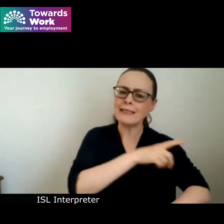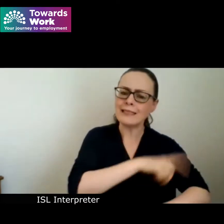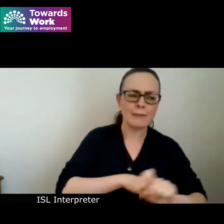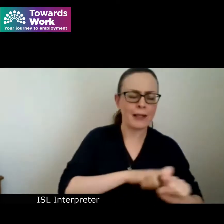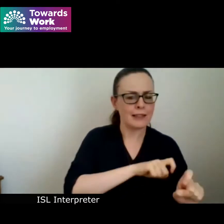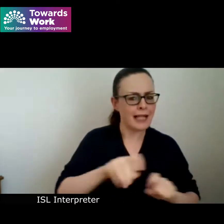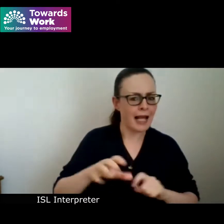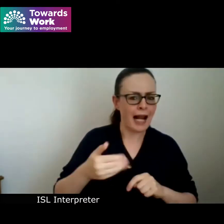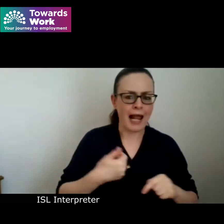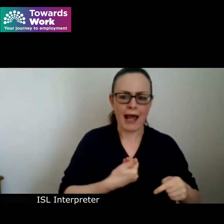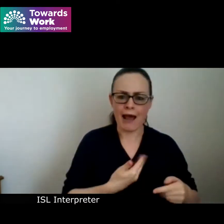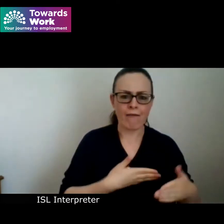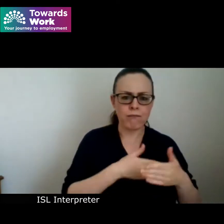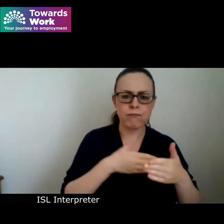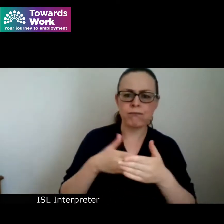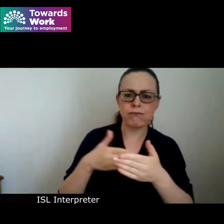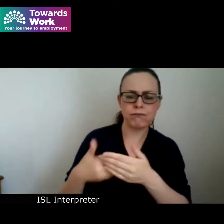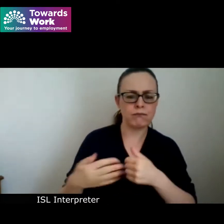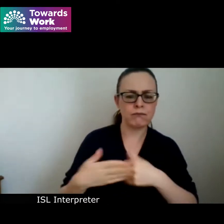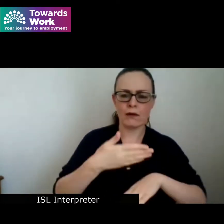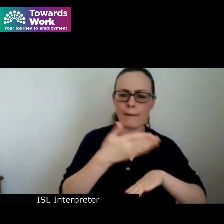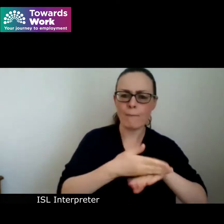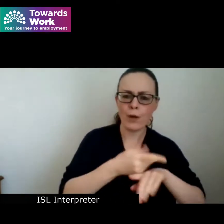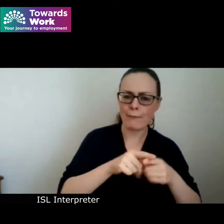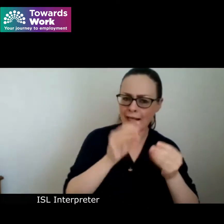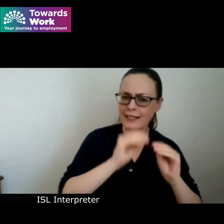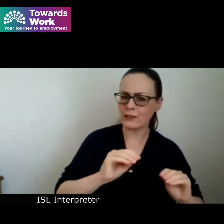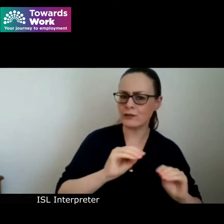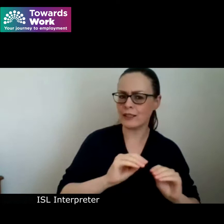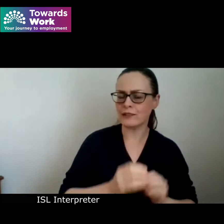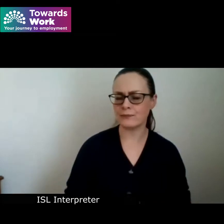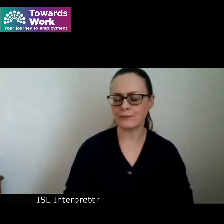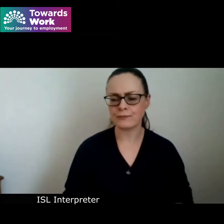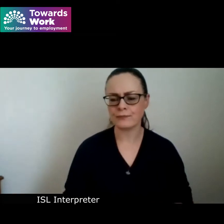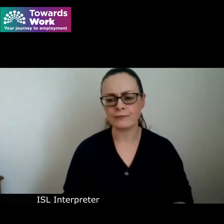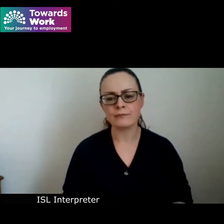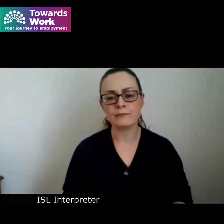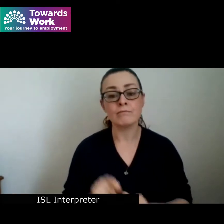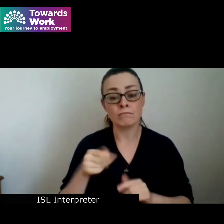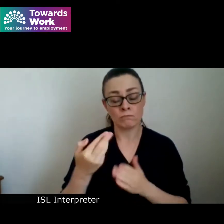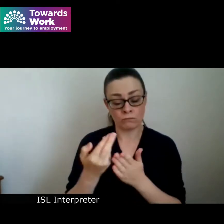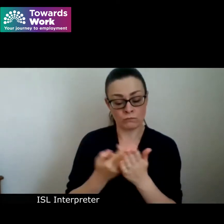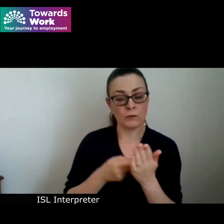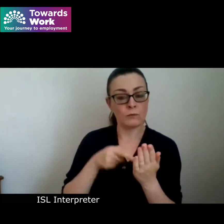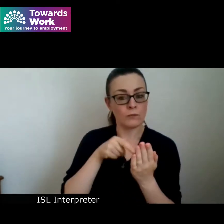gap when it comes to employment and education opportunities this report which the open doors